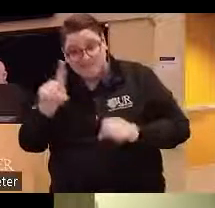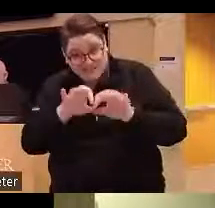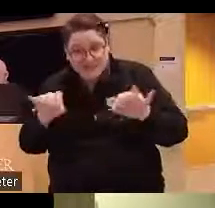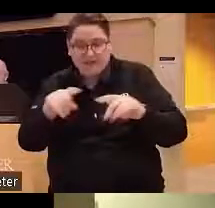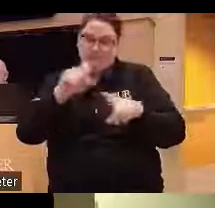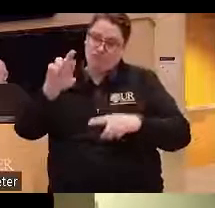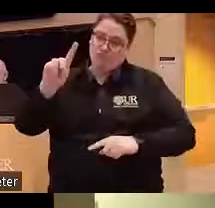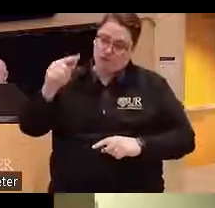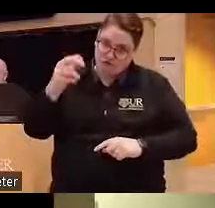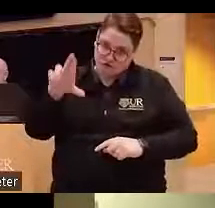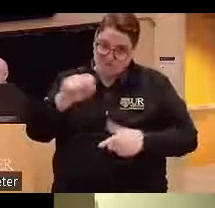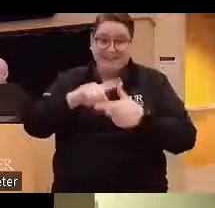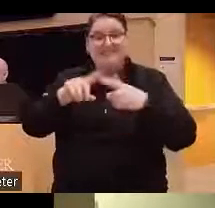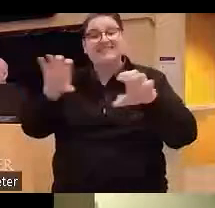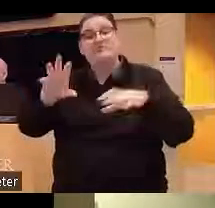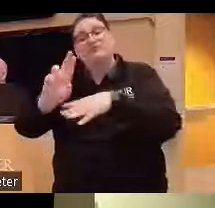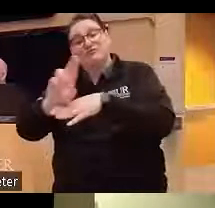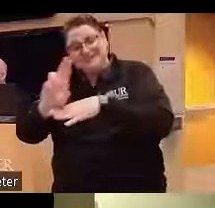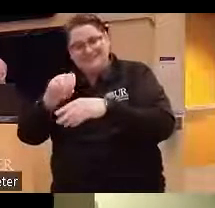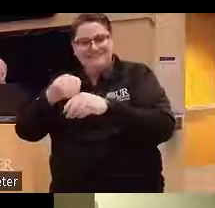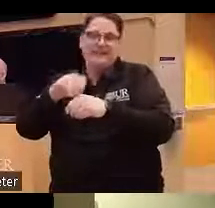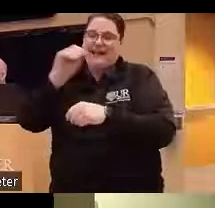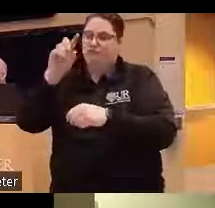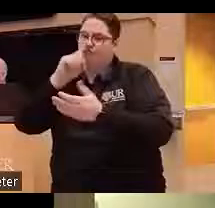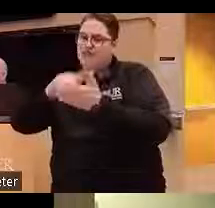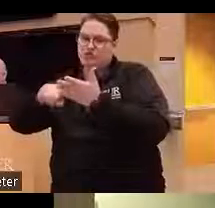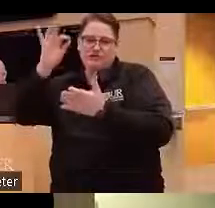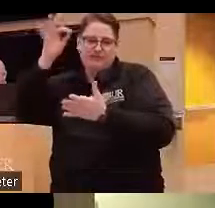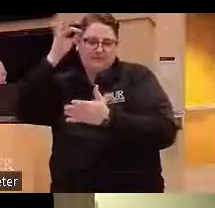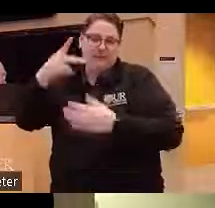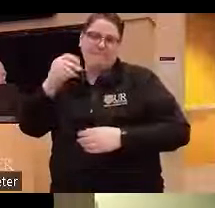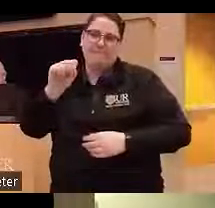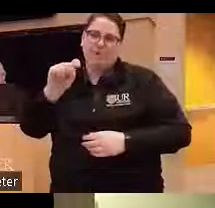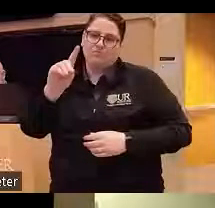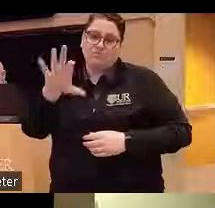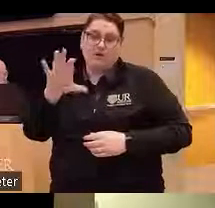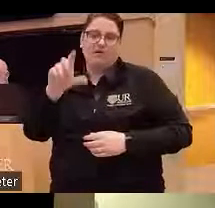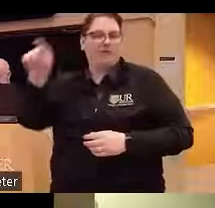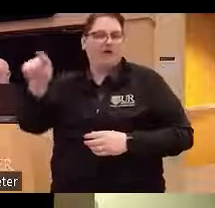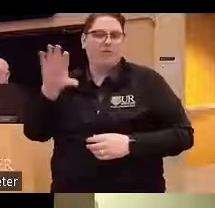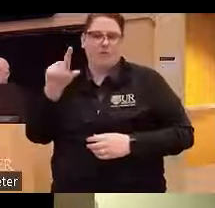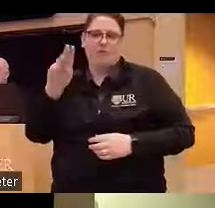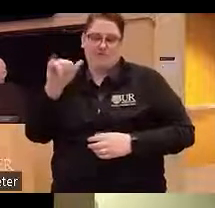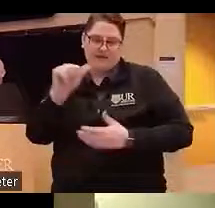completed a residency and a research Fellowship postdoctoral fellowship at Colombia during her